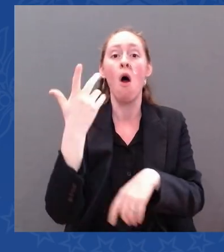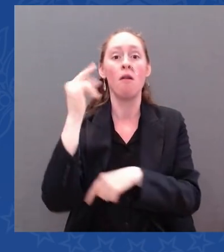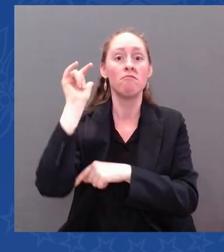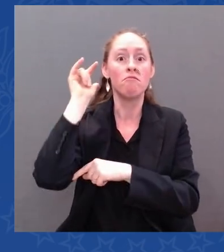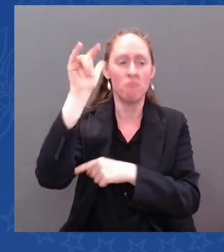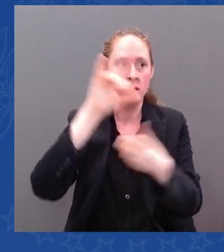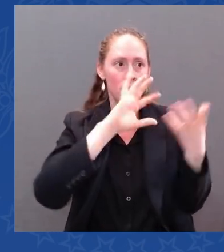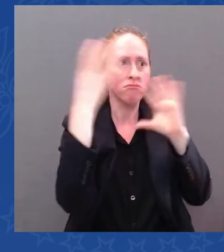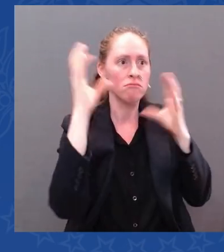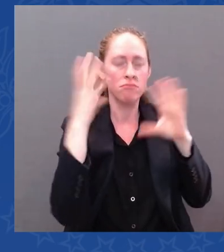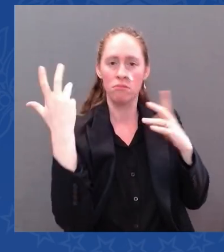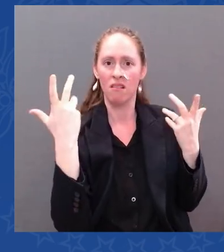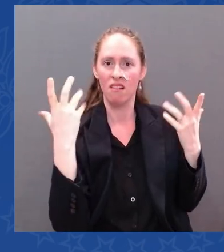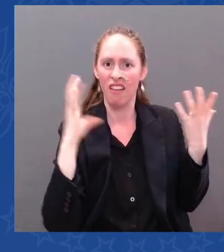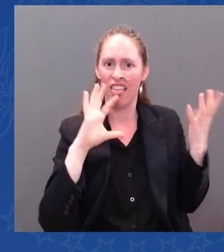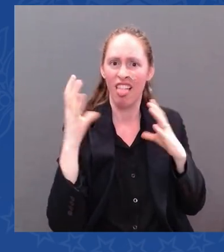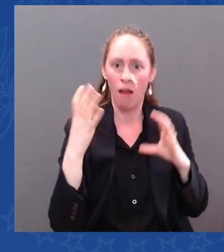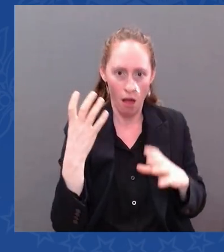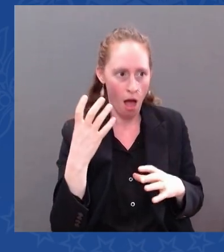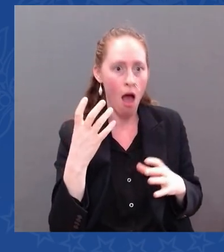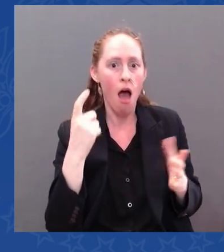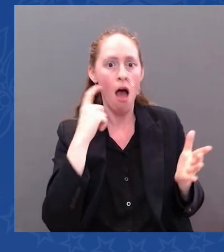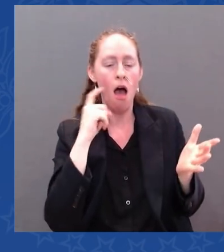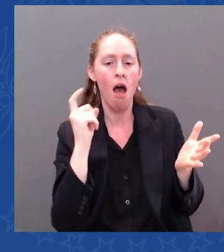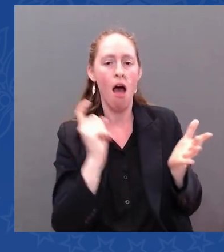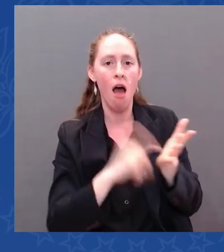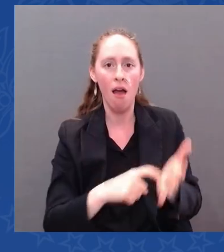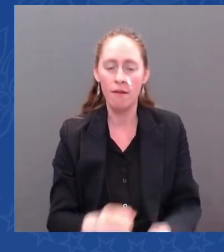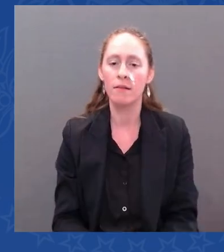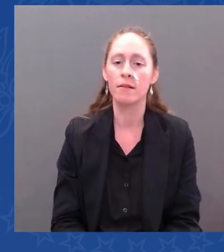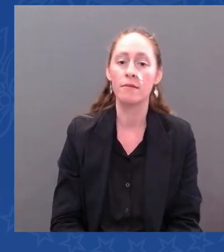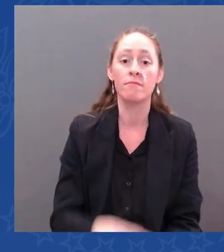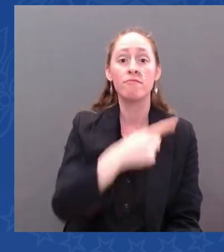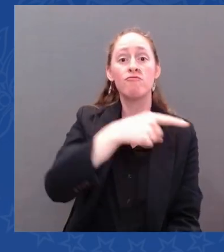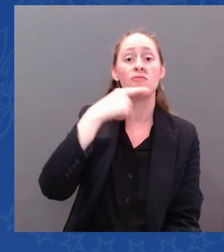because it's the only thing that they can get through with absolute certainty.